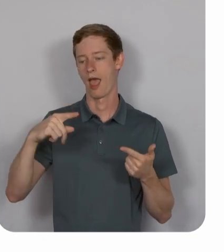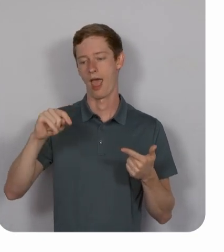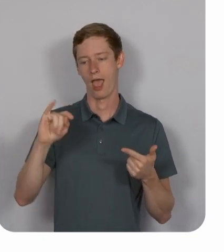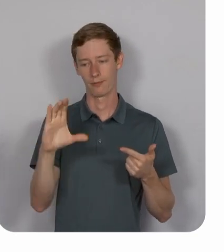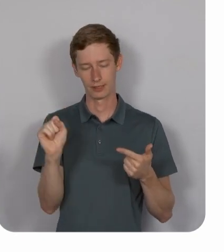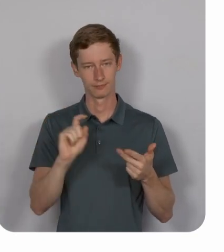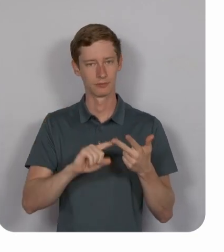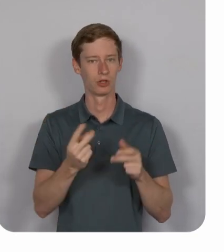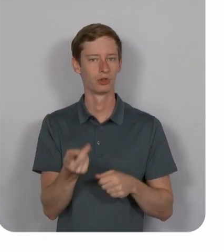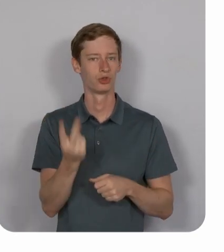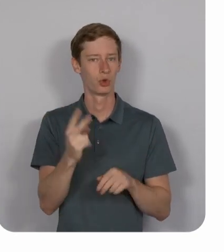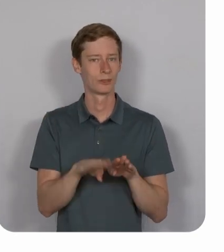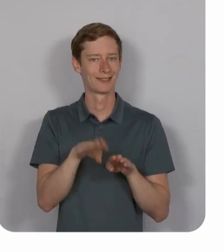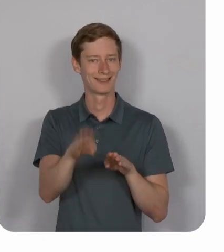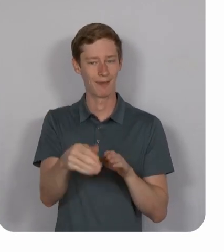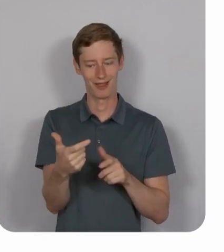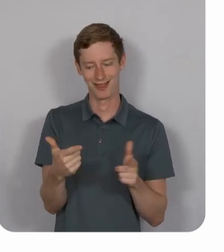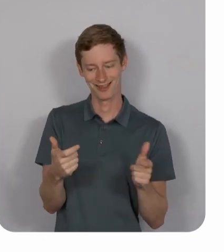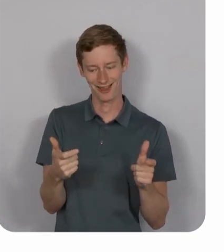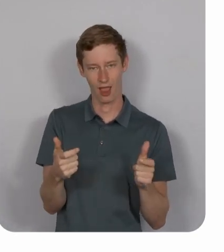So let's get started digging into these details.